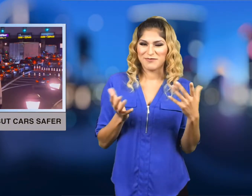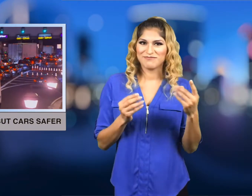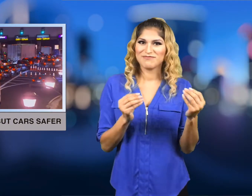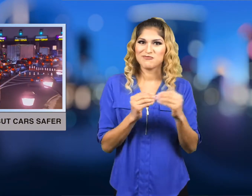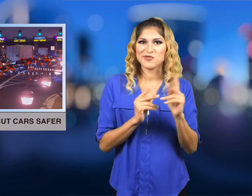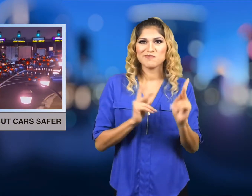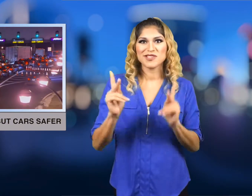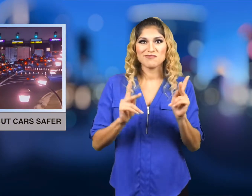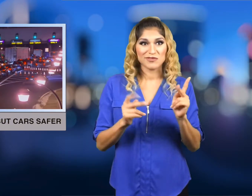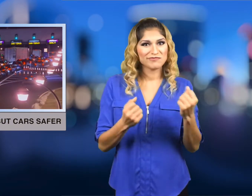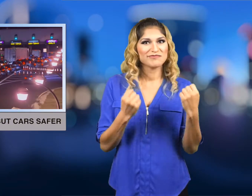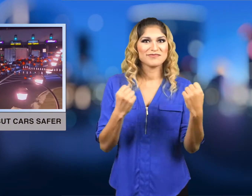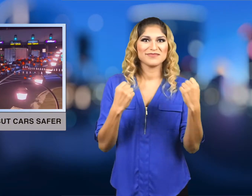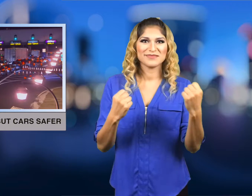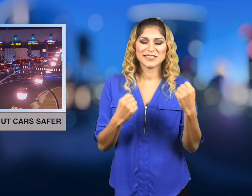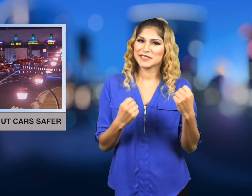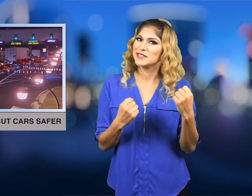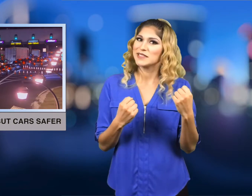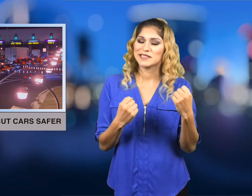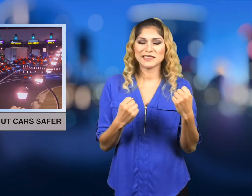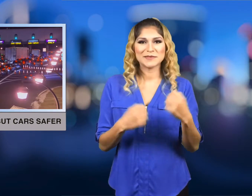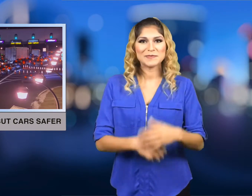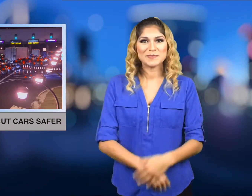and more people are on the roads.